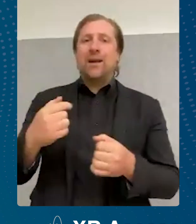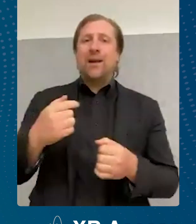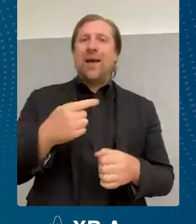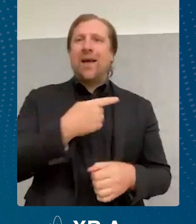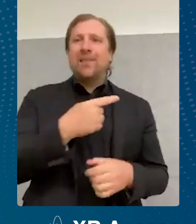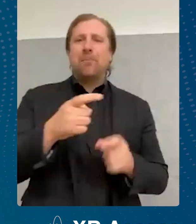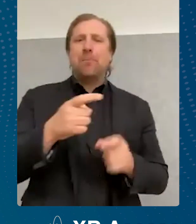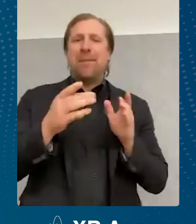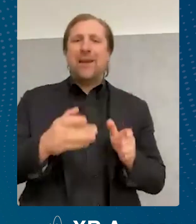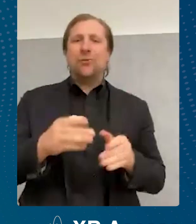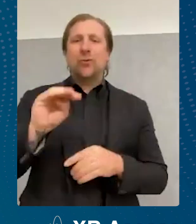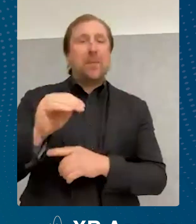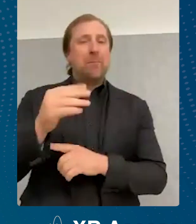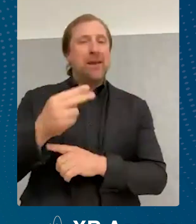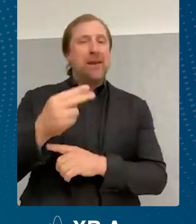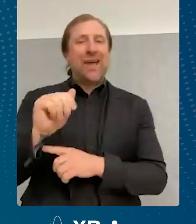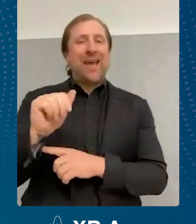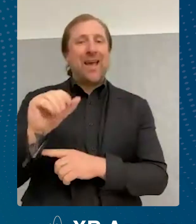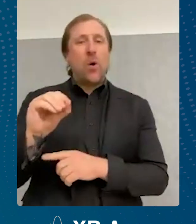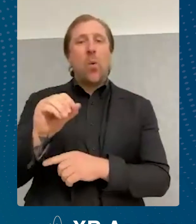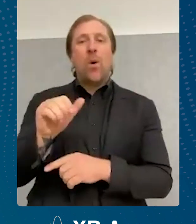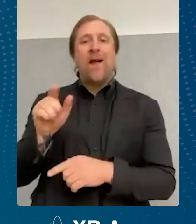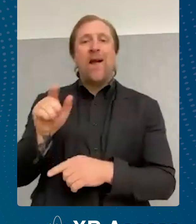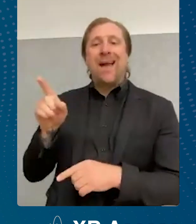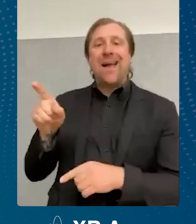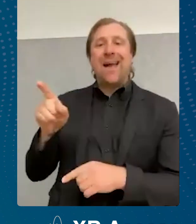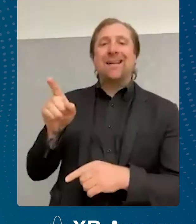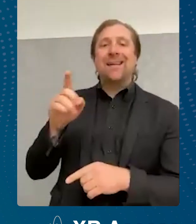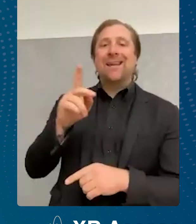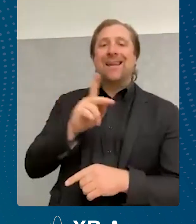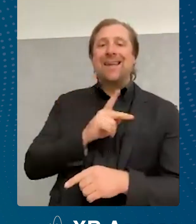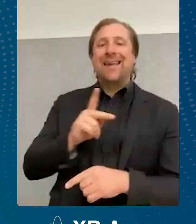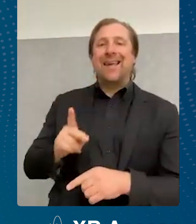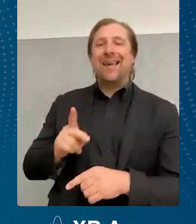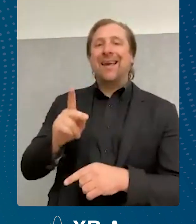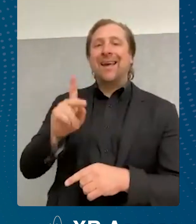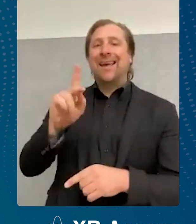and Dimitri Adams , the Grant Coordinator at MHAAO.